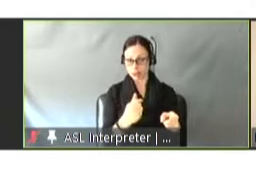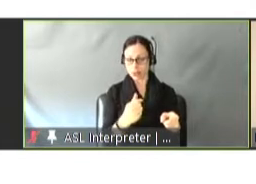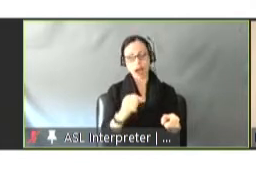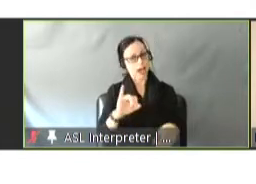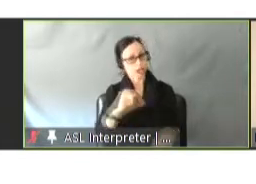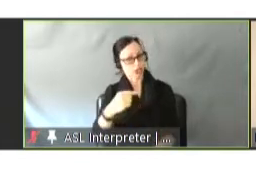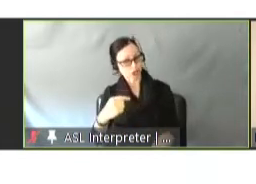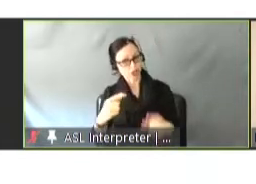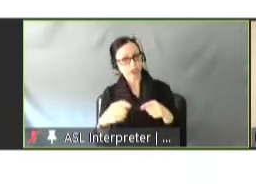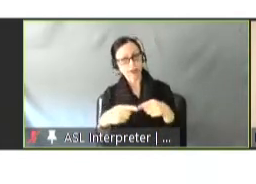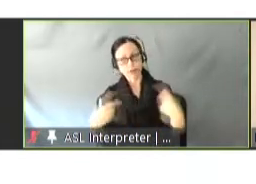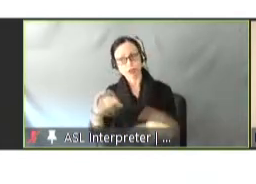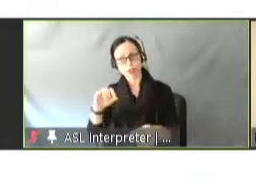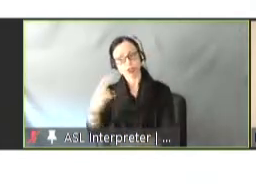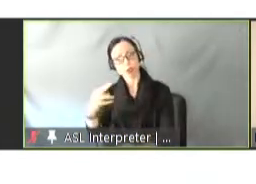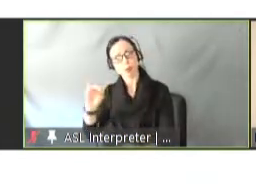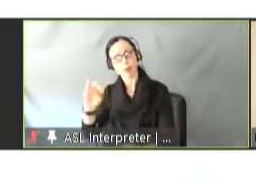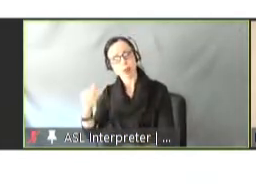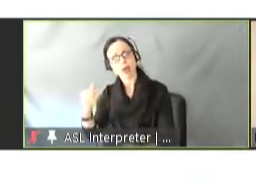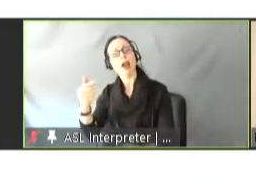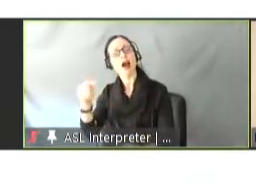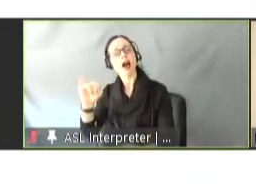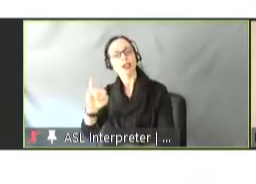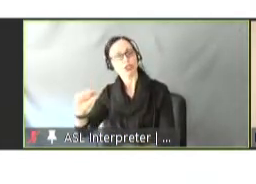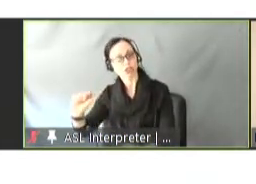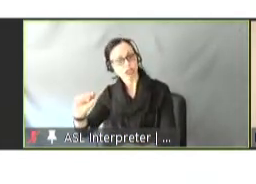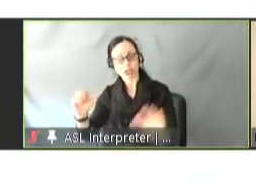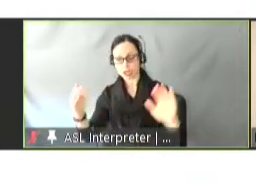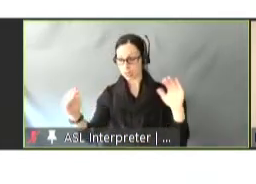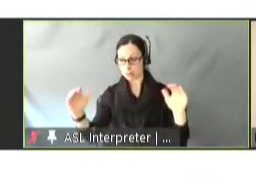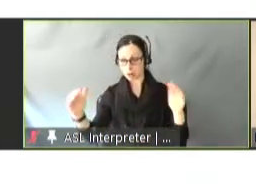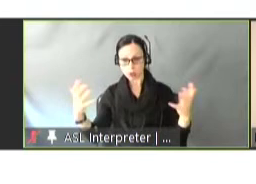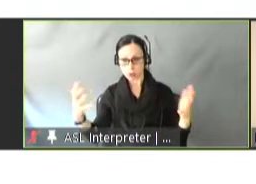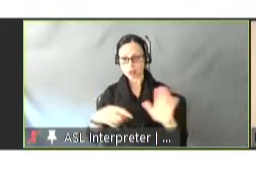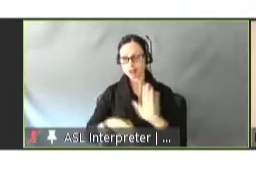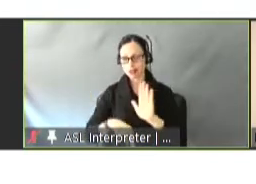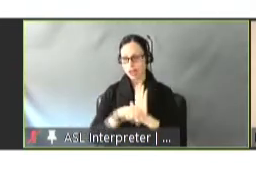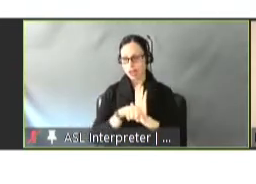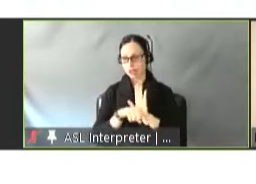2 mg of the IgG, and obviously compared that to a negative control of pre-immune